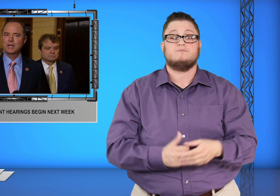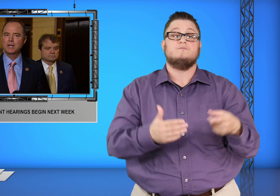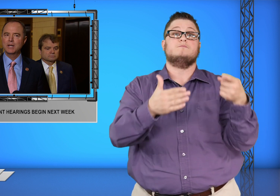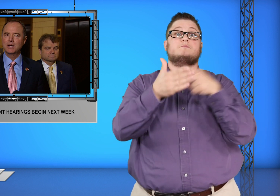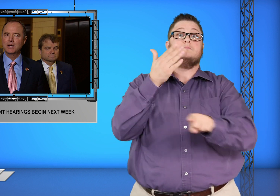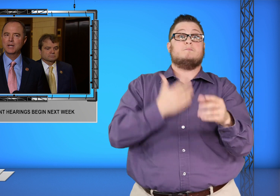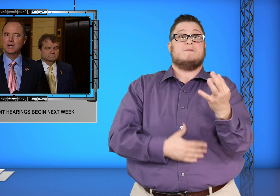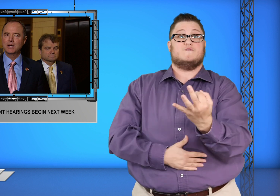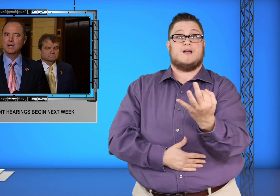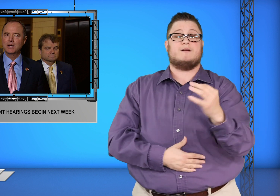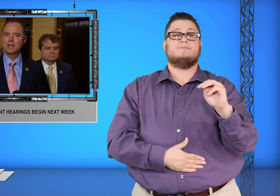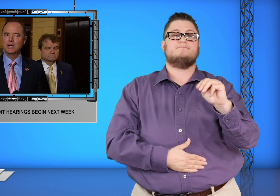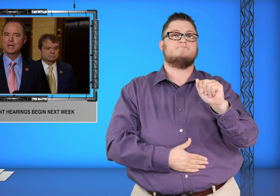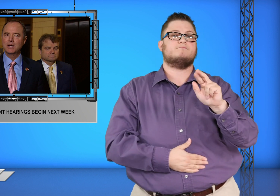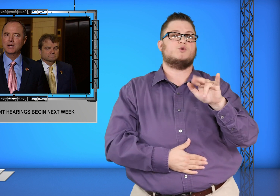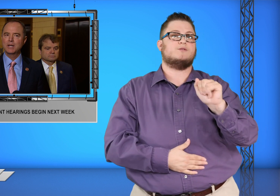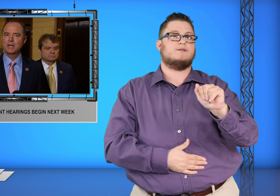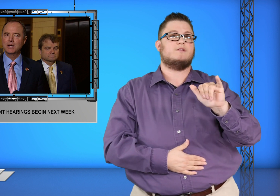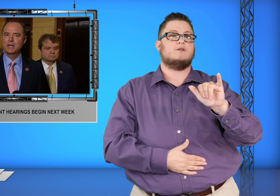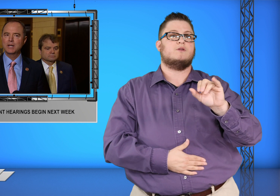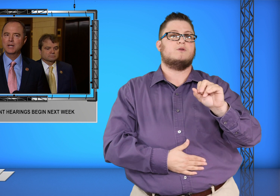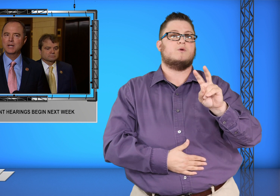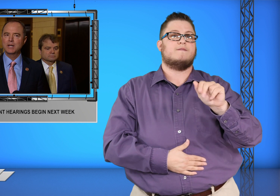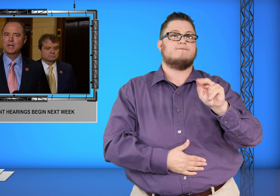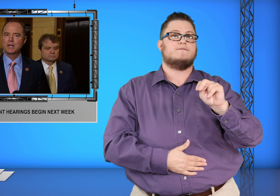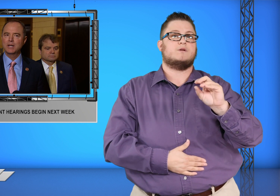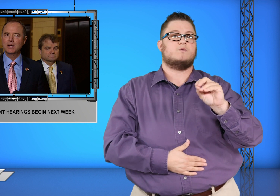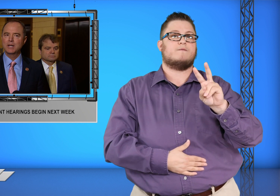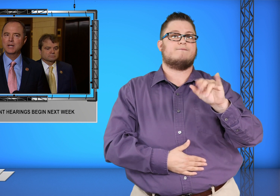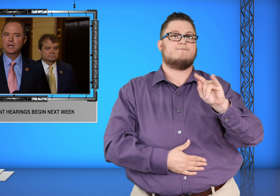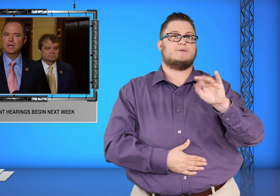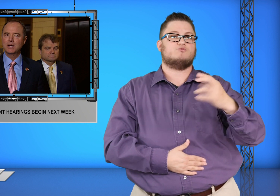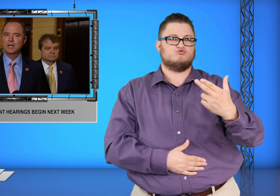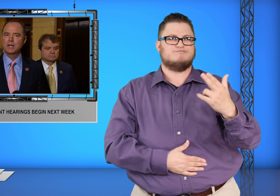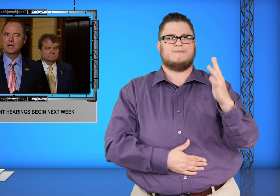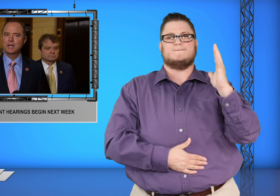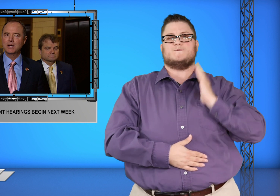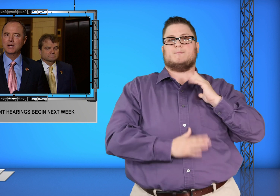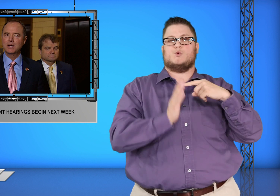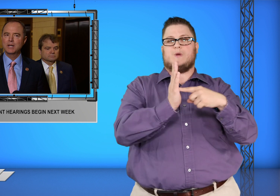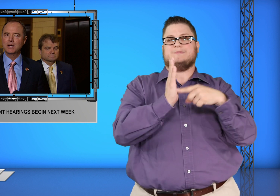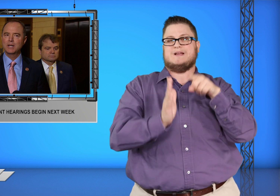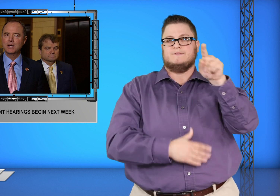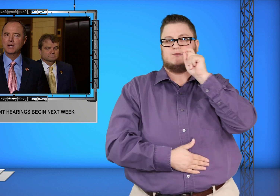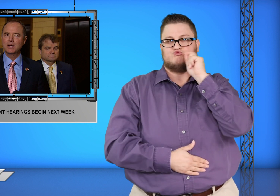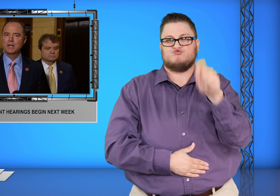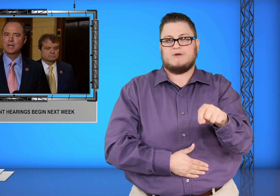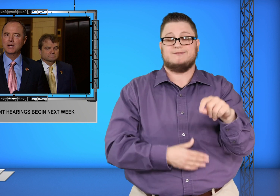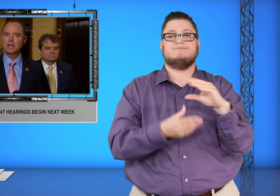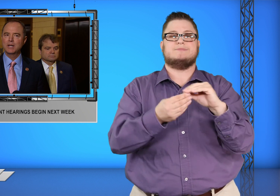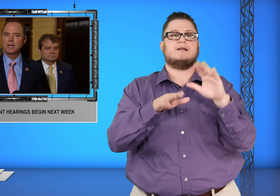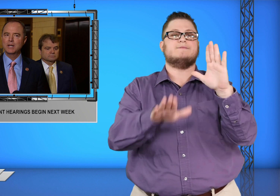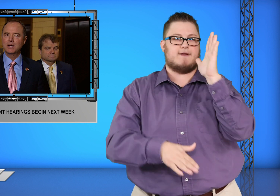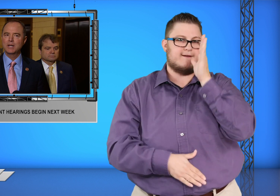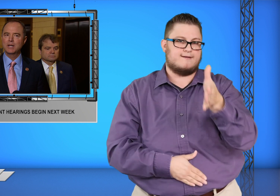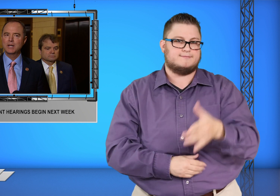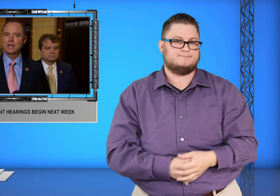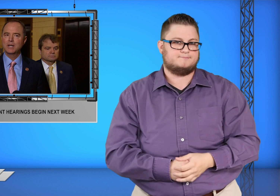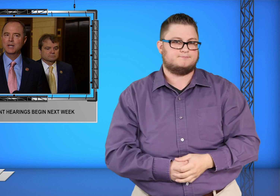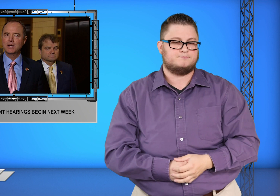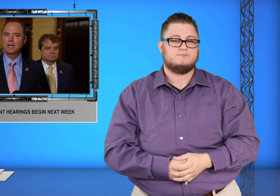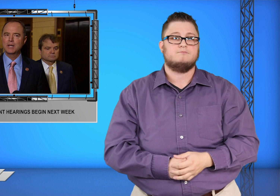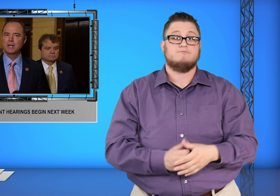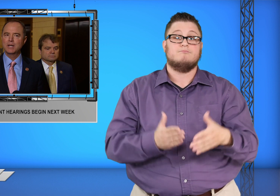Maria Yovanovitch, former ambassador to Ukraine, with testify on Friday.